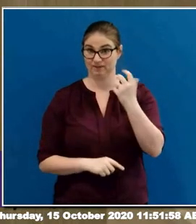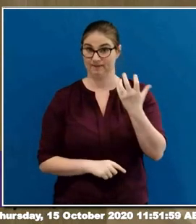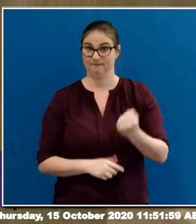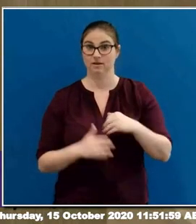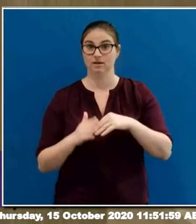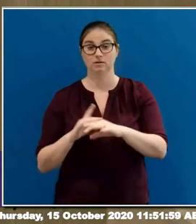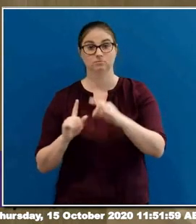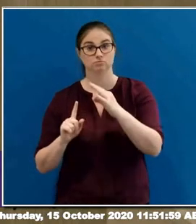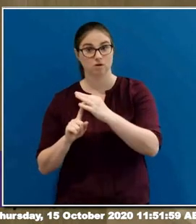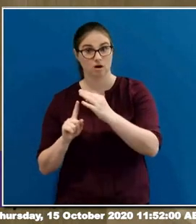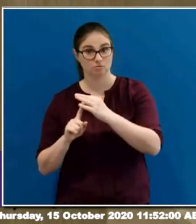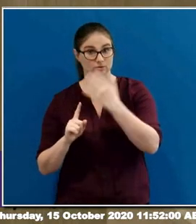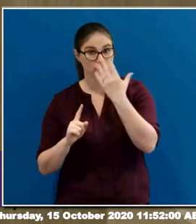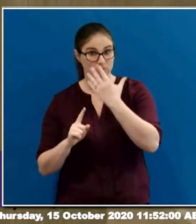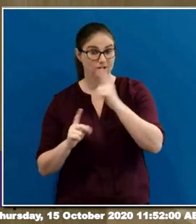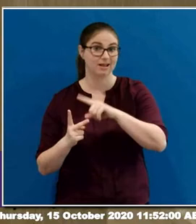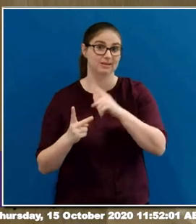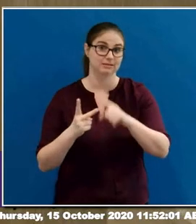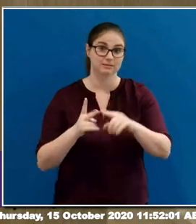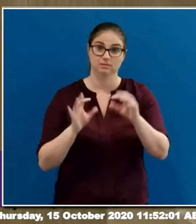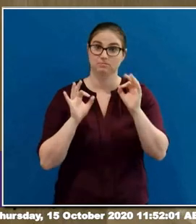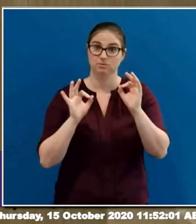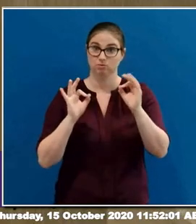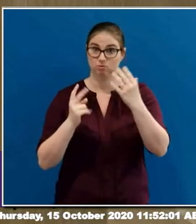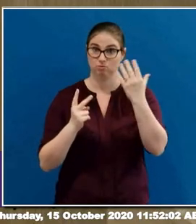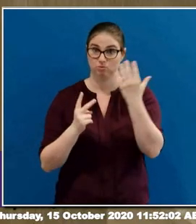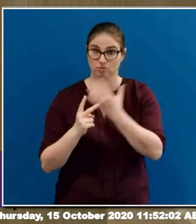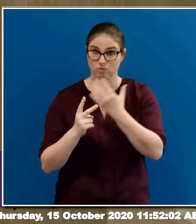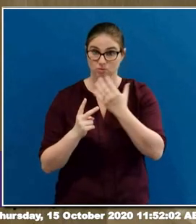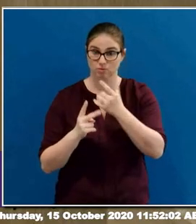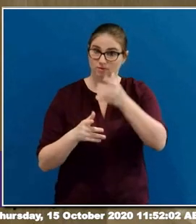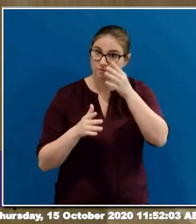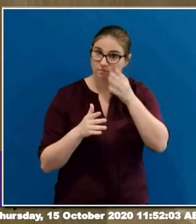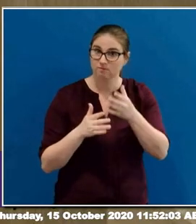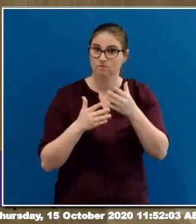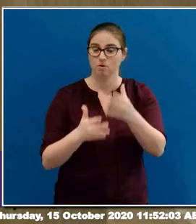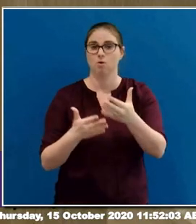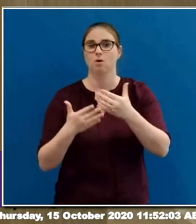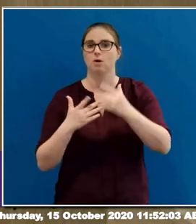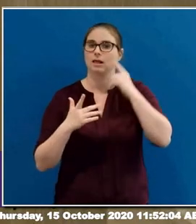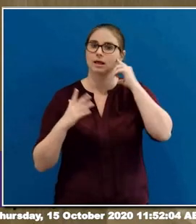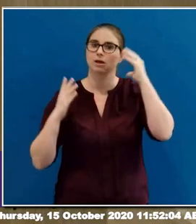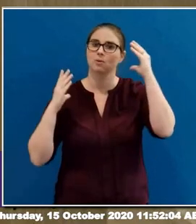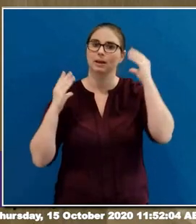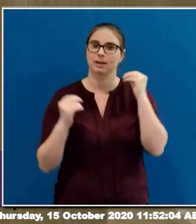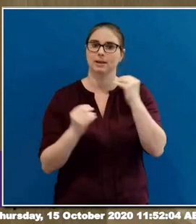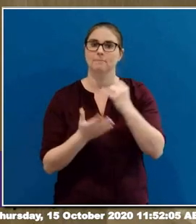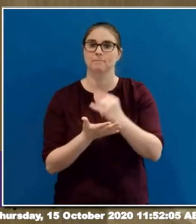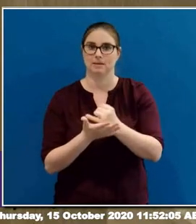Schooling, majoring in hearing impairment, and you've got that in 1979? That's correct, yes, I do.